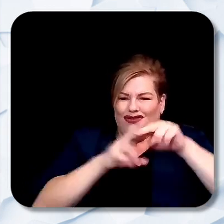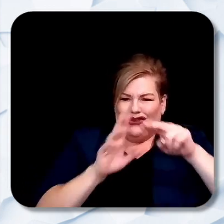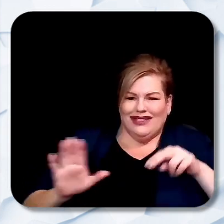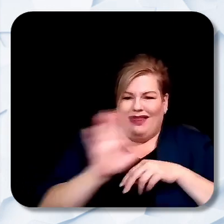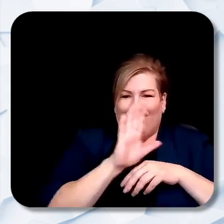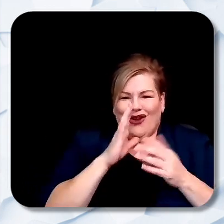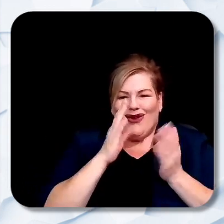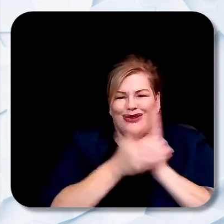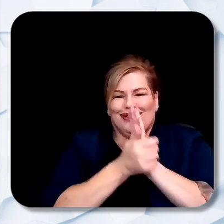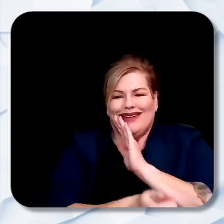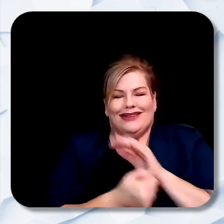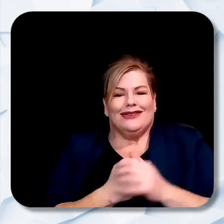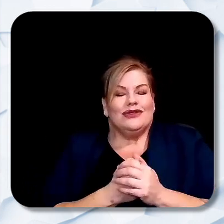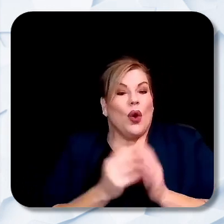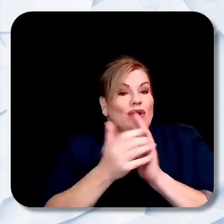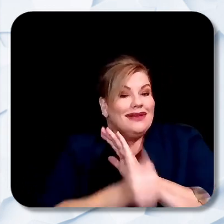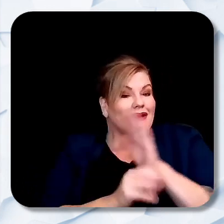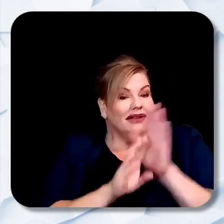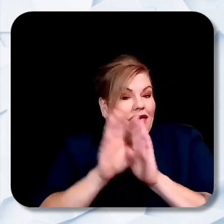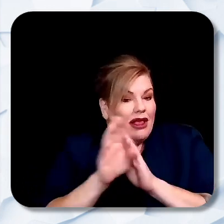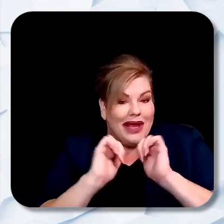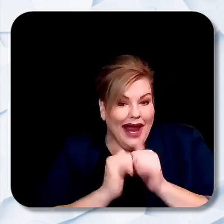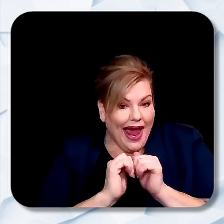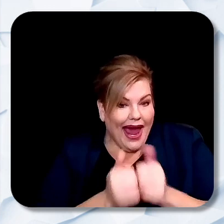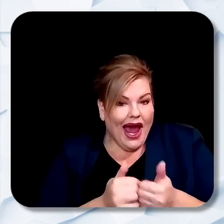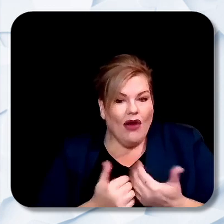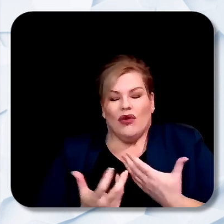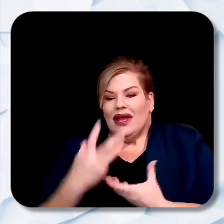we look at skilled development, so interpersonal communication skills